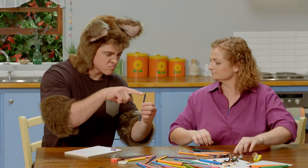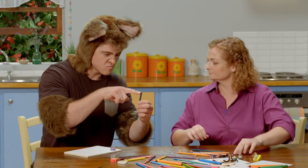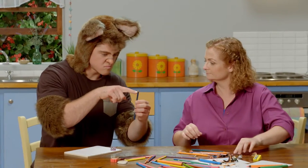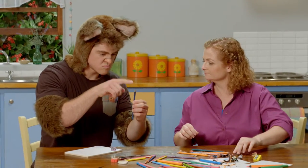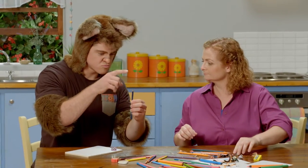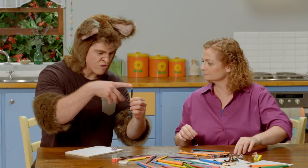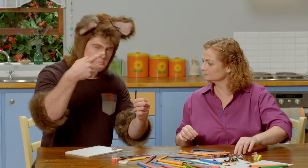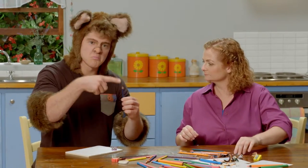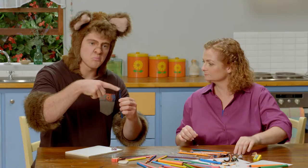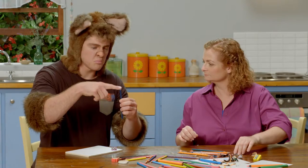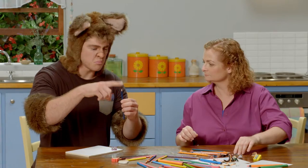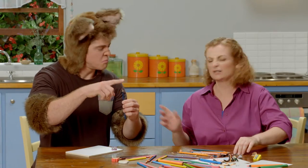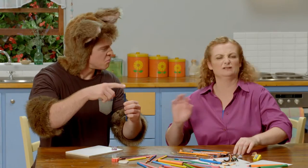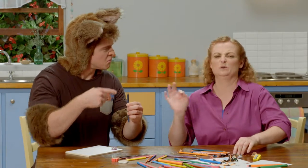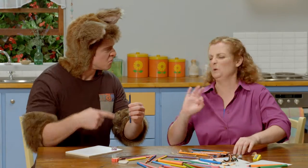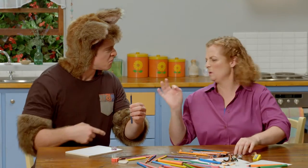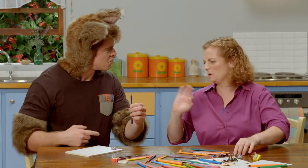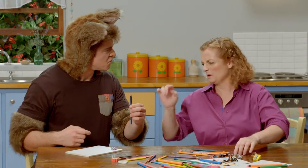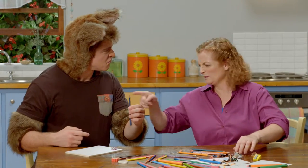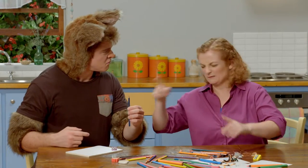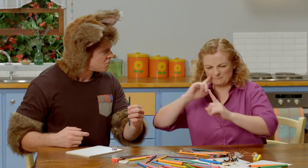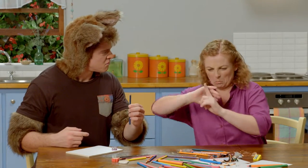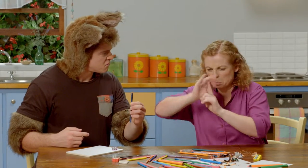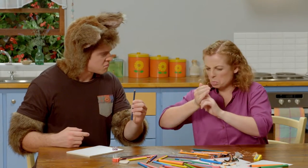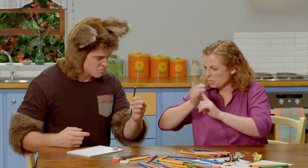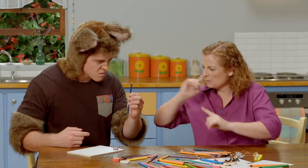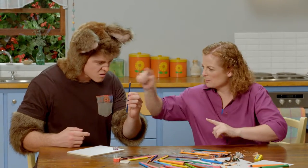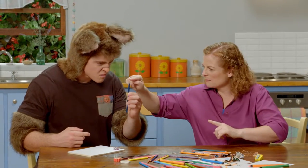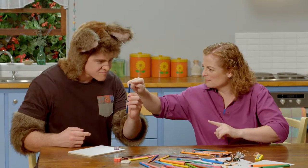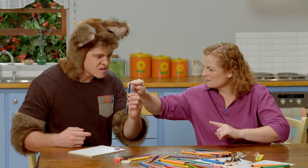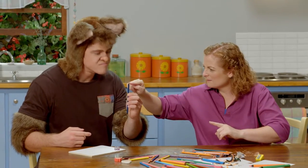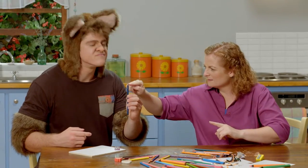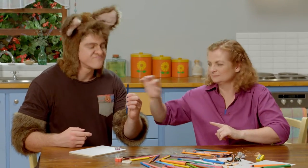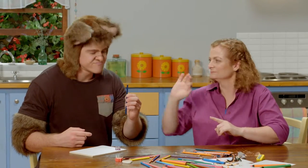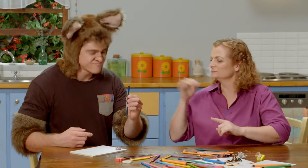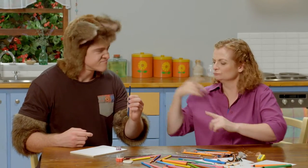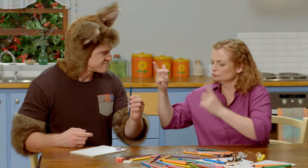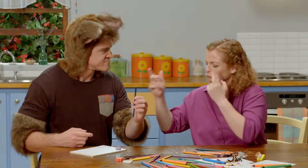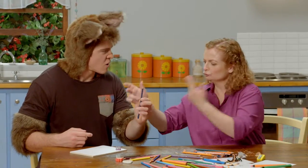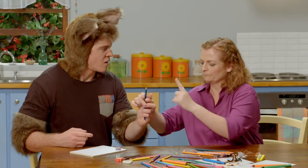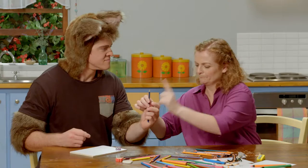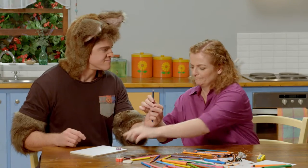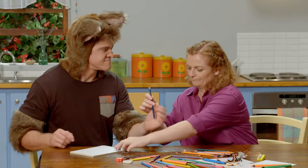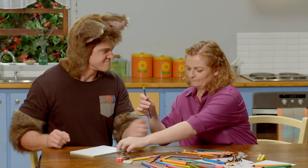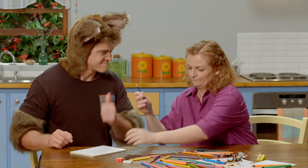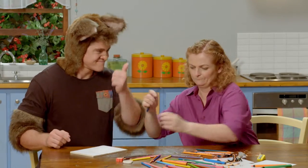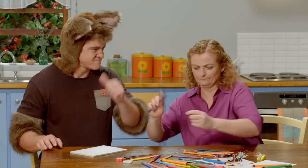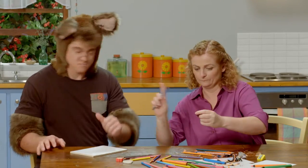Sally, is this one sharp? No Possum, that's blunt. See? I'll show you how to make it sharp.